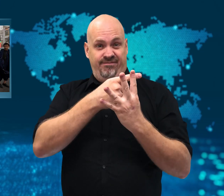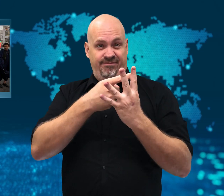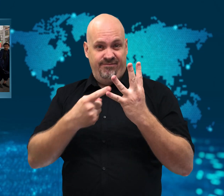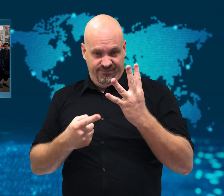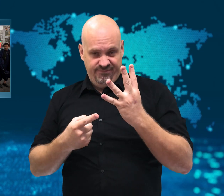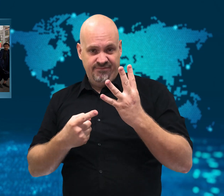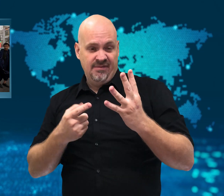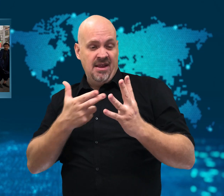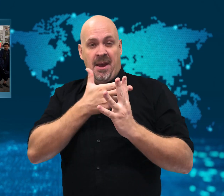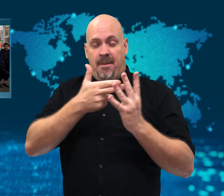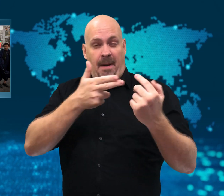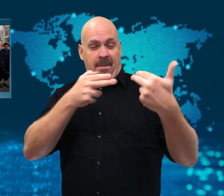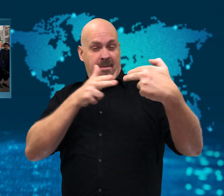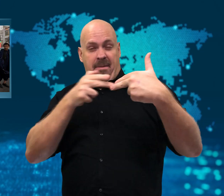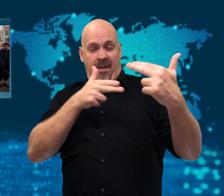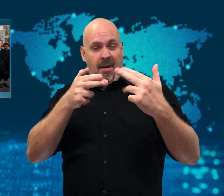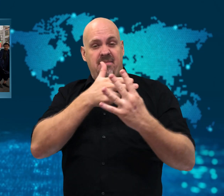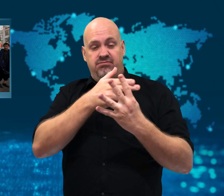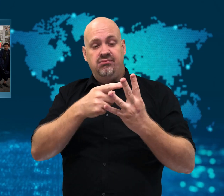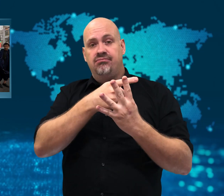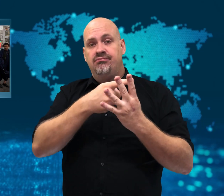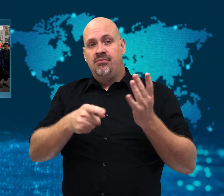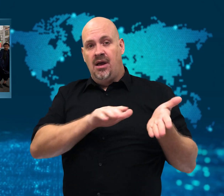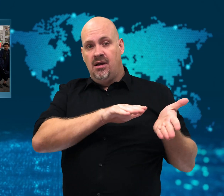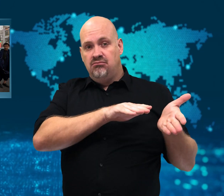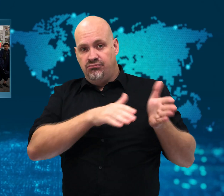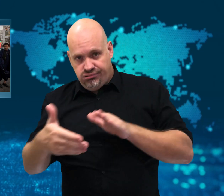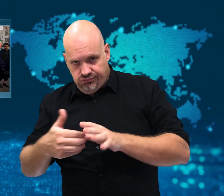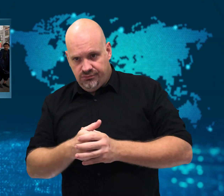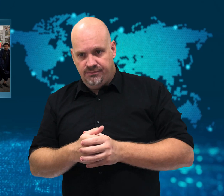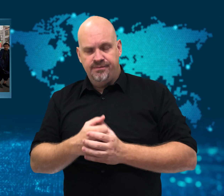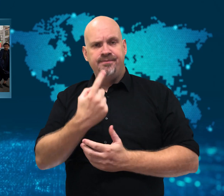One Taliban soldier was injured.